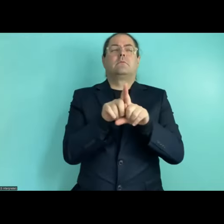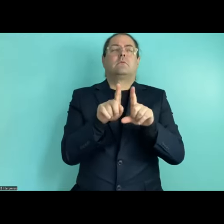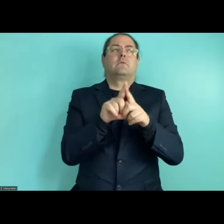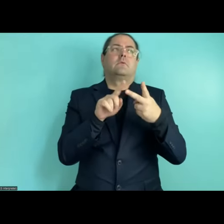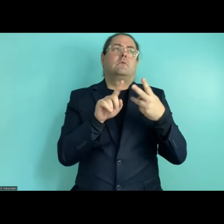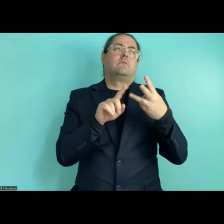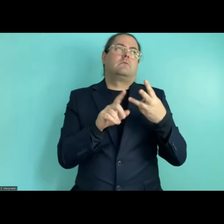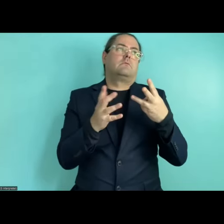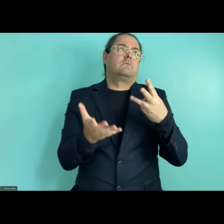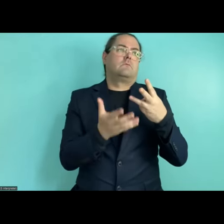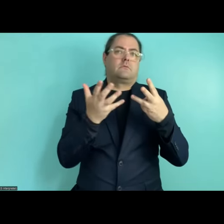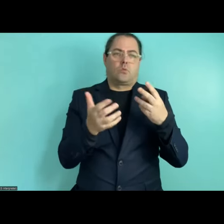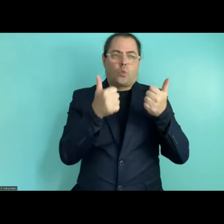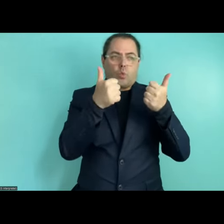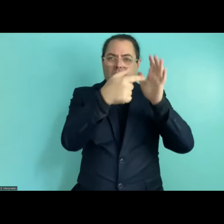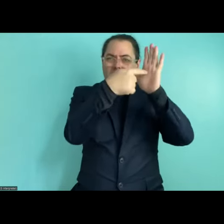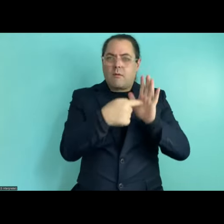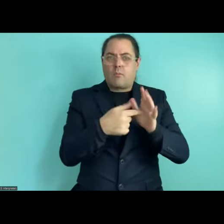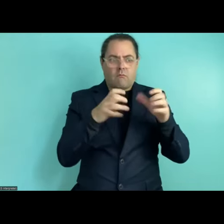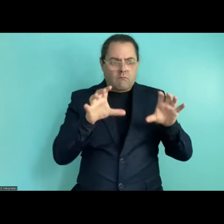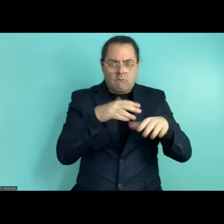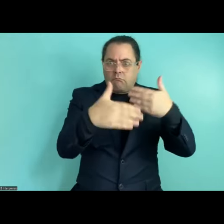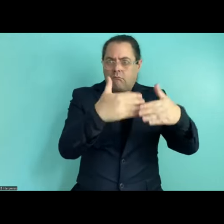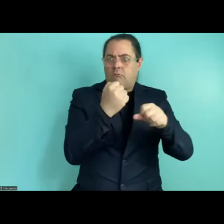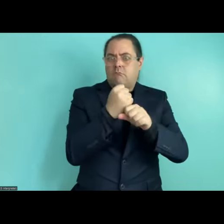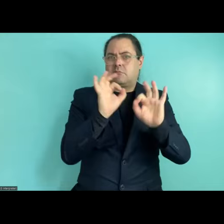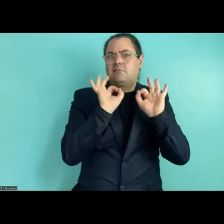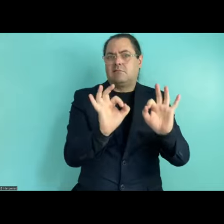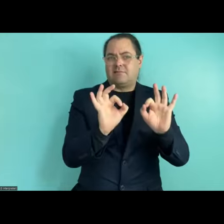15:42:54 best practices. 15:42:57 And the second approach in terms